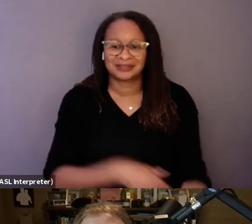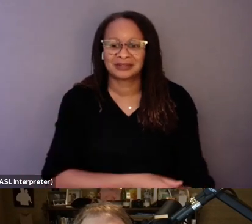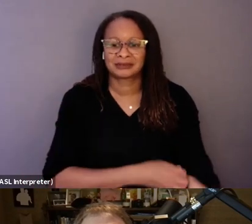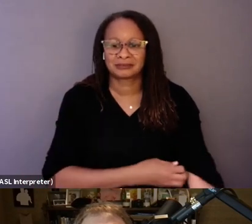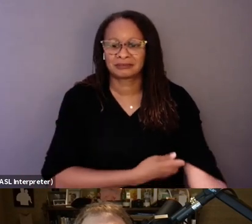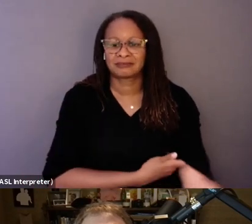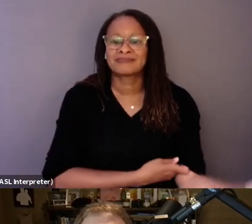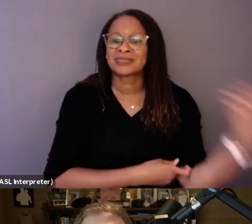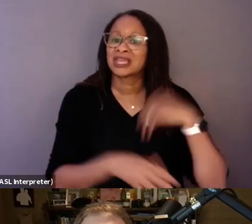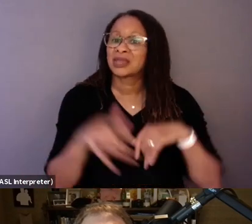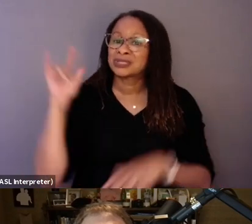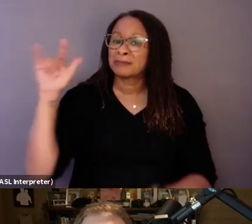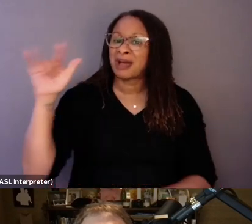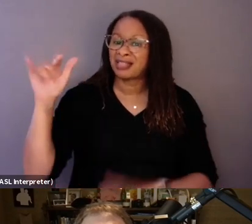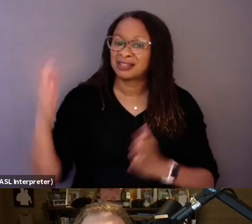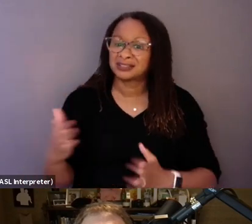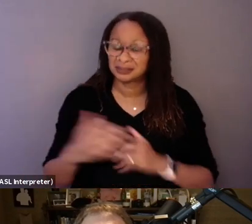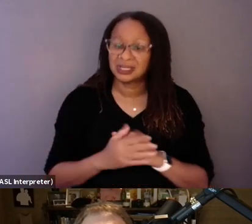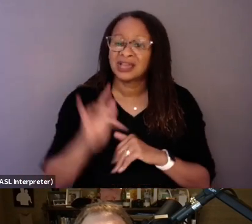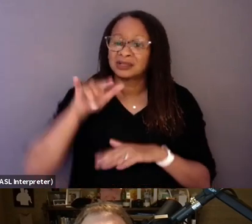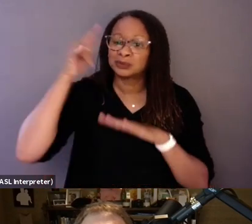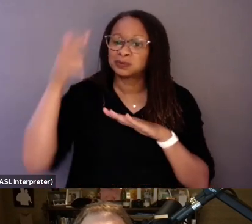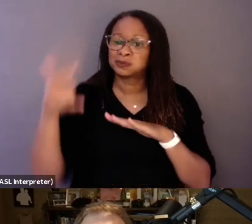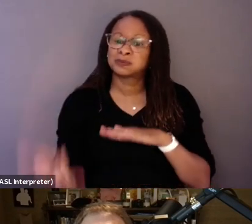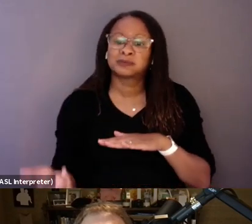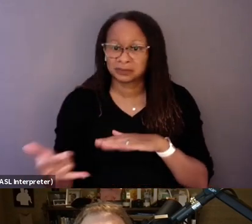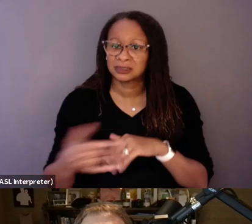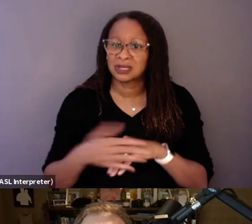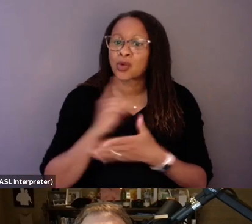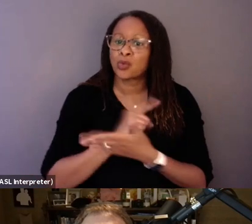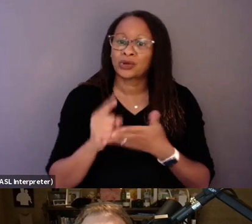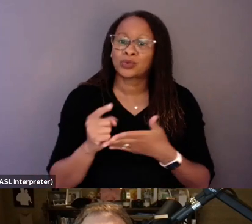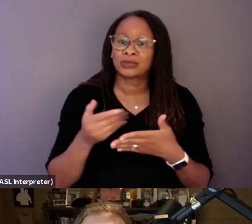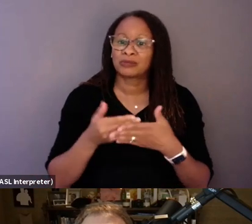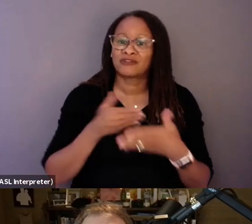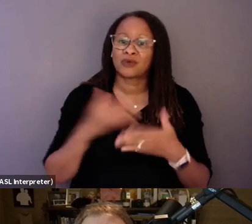He was a pilot and looked down during landing just the week before the war ended in the Pacific.